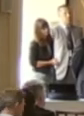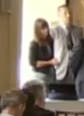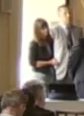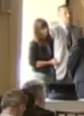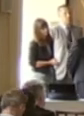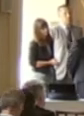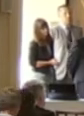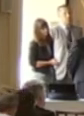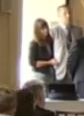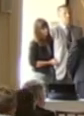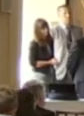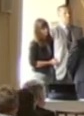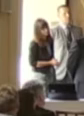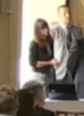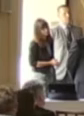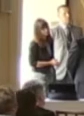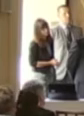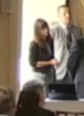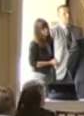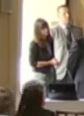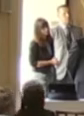noticeable I'm just wondering if there's going to be any changes in methodology